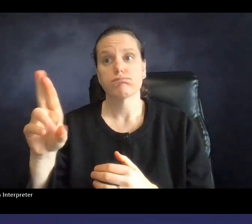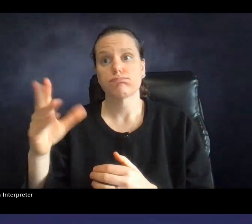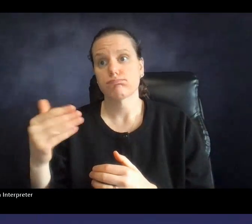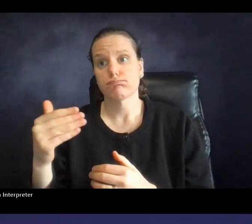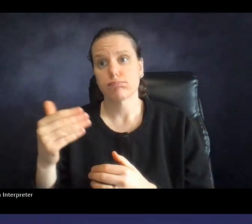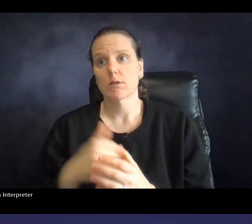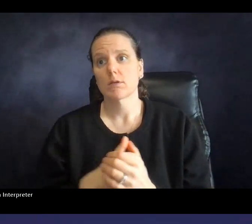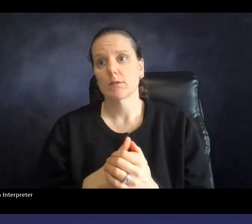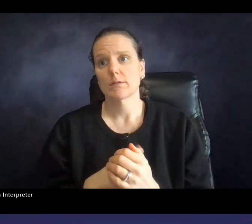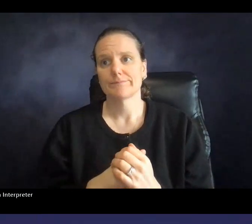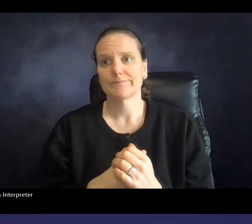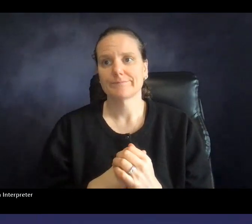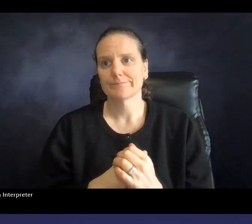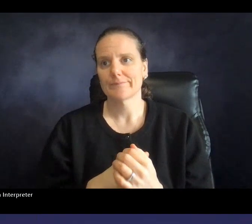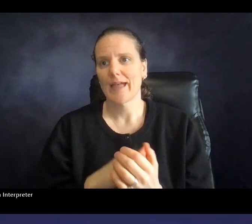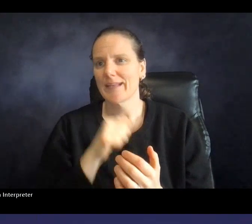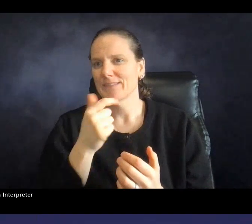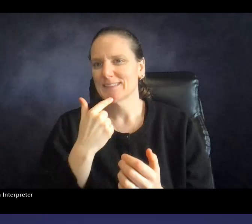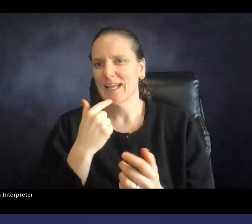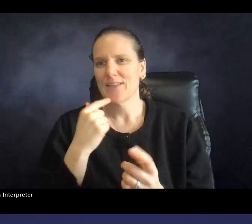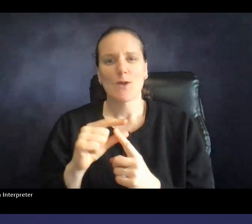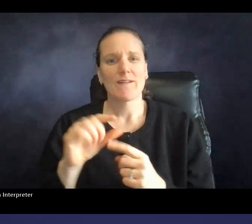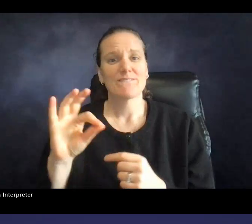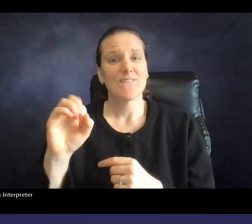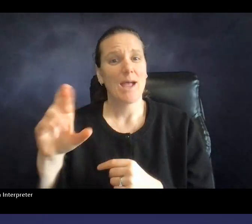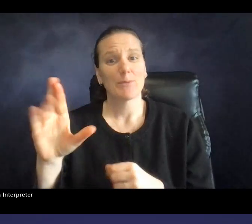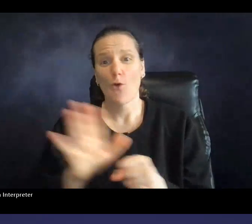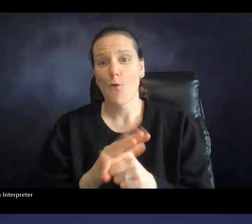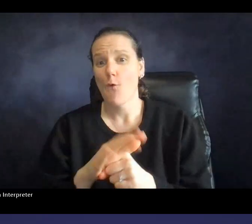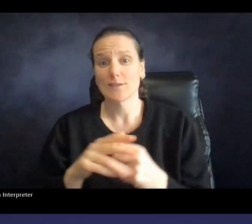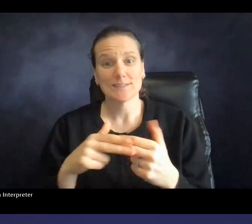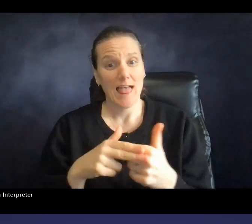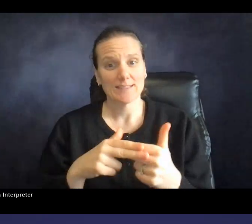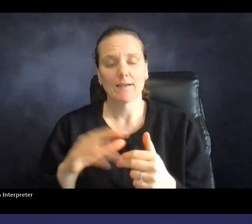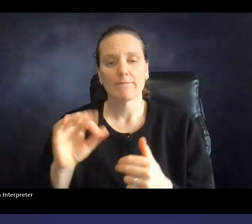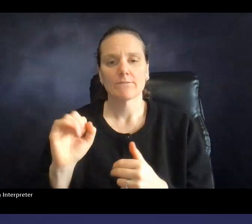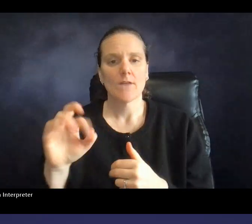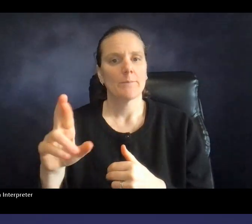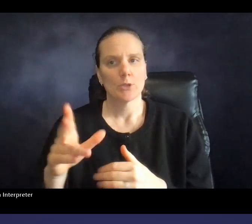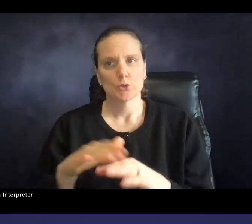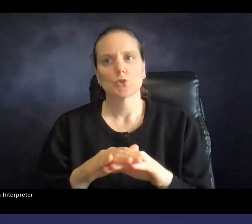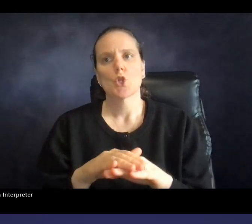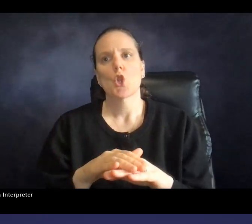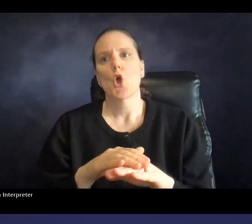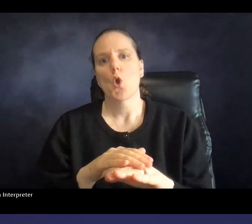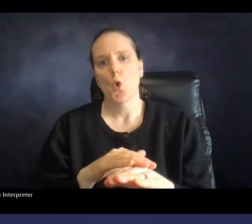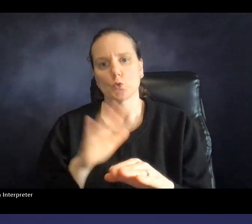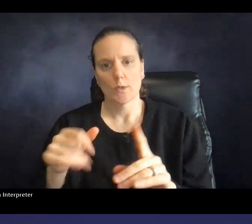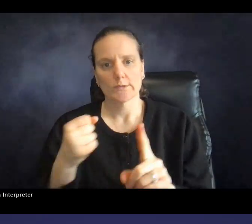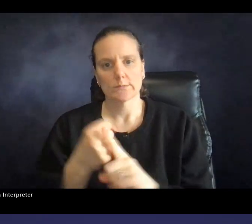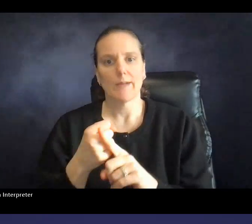and I didn't even say the word fiber, my whole slide deck, sorry. So fiber definitely slows the spiking. That's why whole fruit's wonderful.